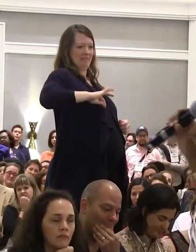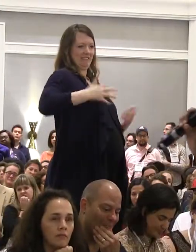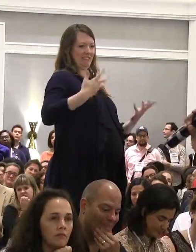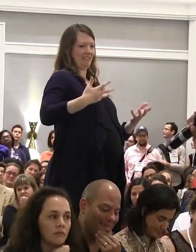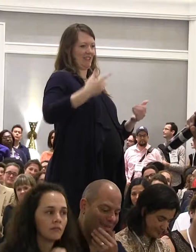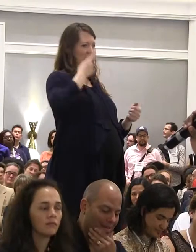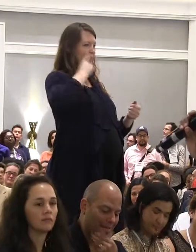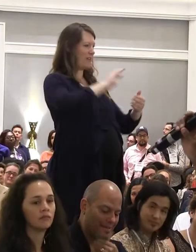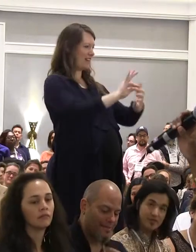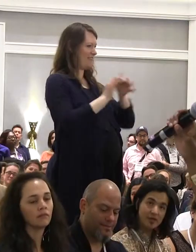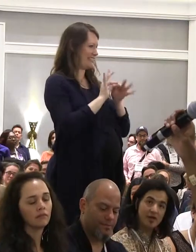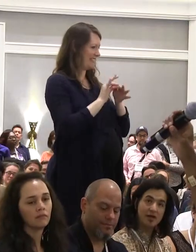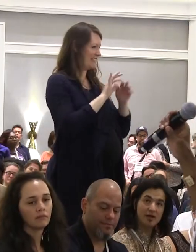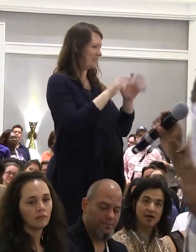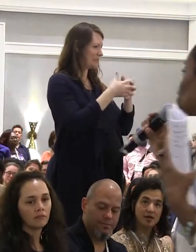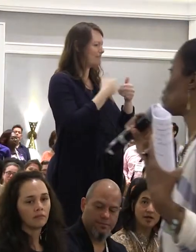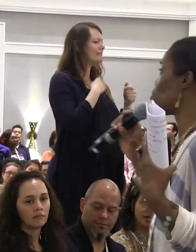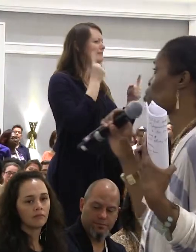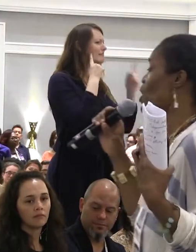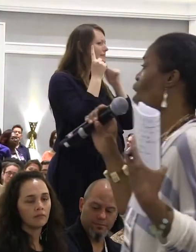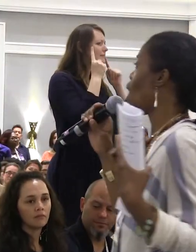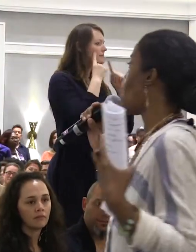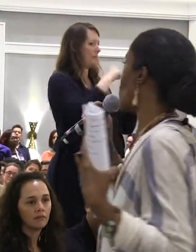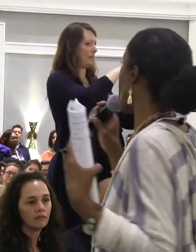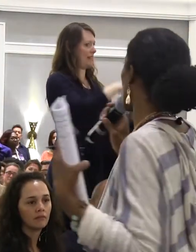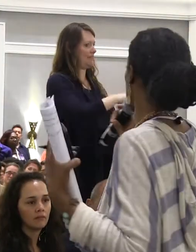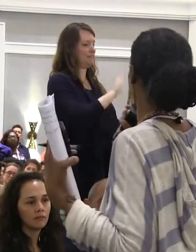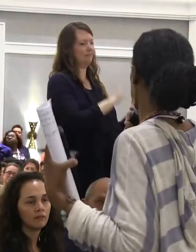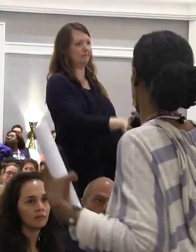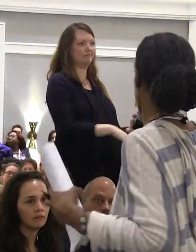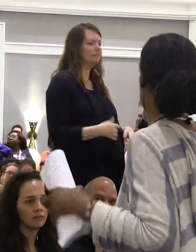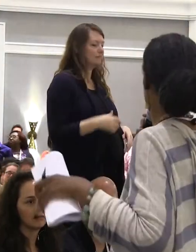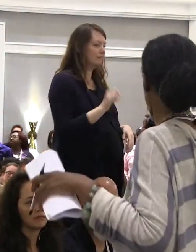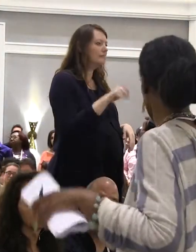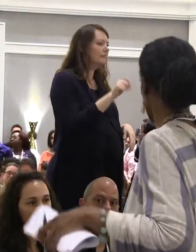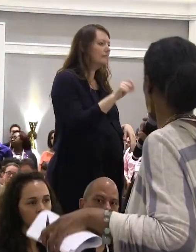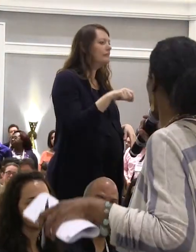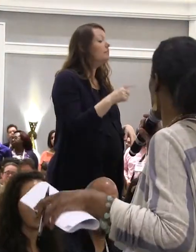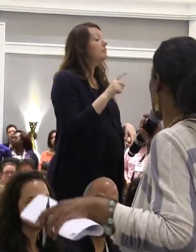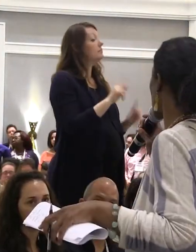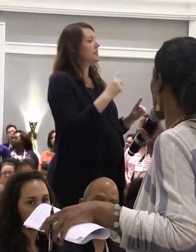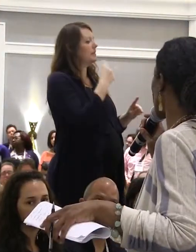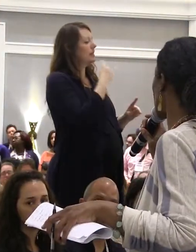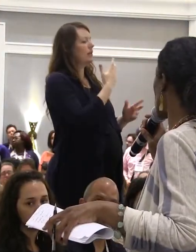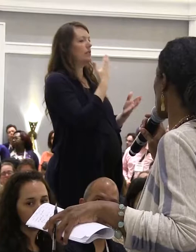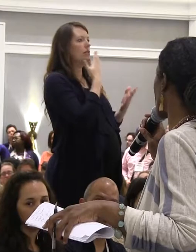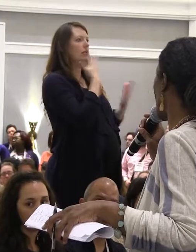I have heard them a lot over the years. I have heard people say, "Thank goodness, I work at an organization